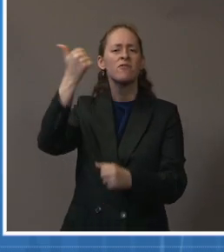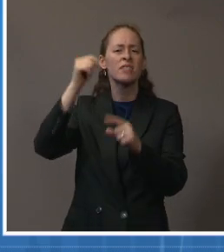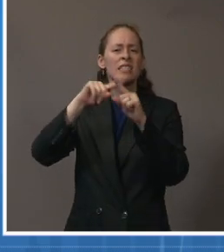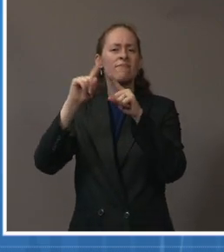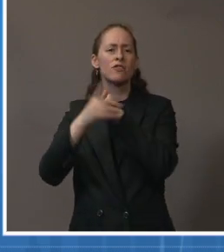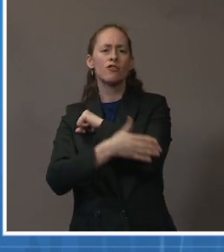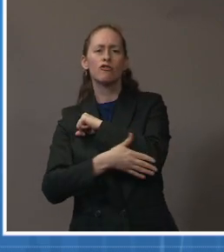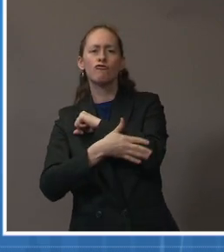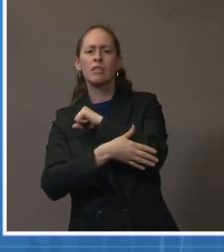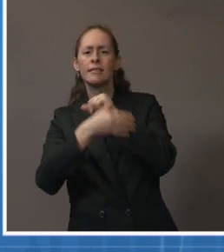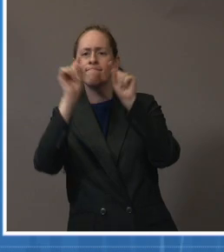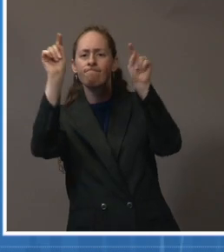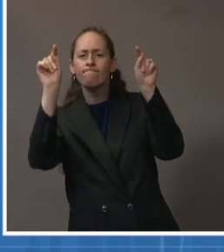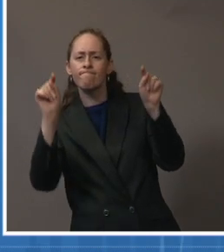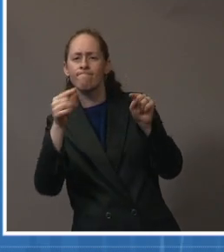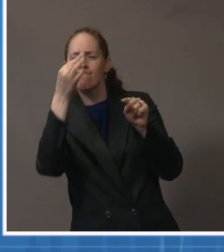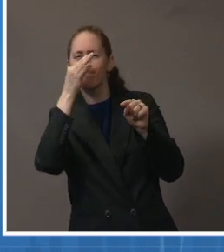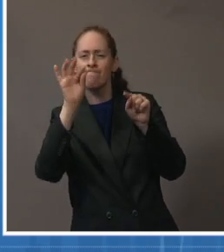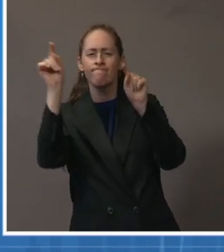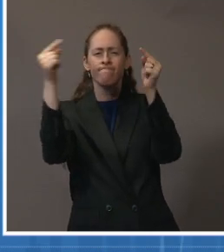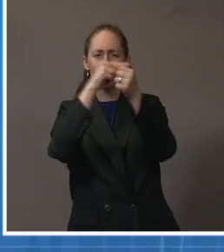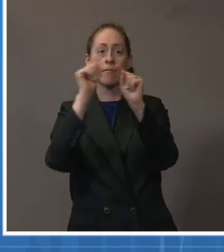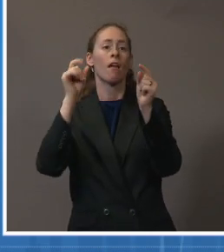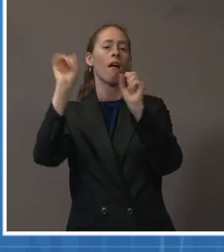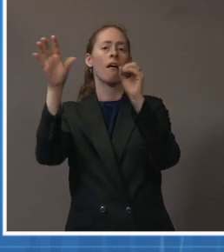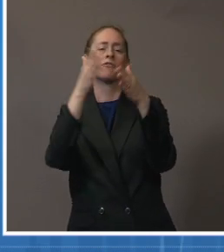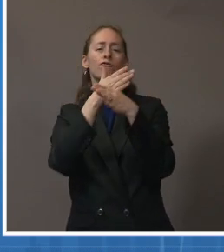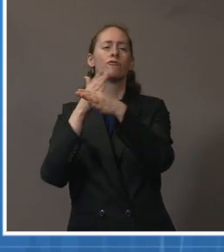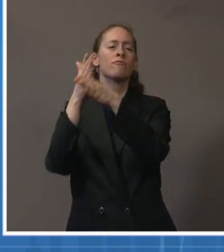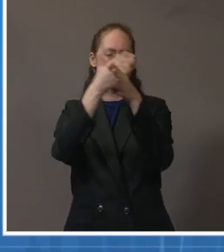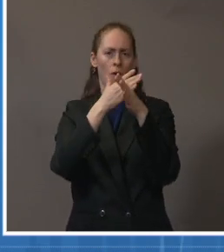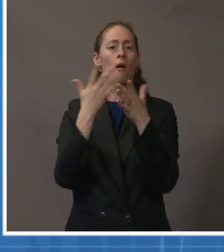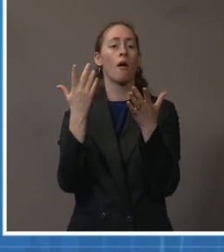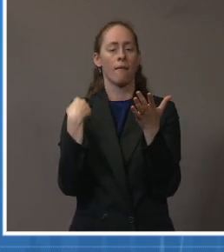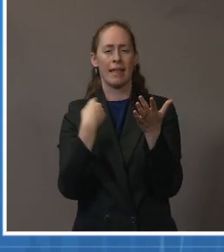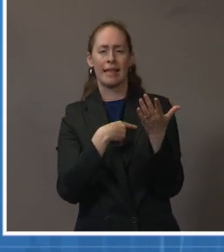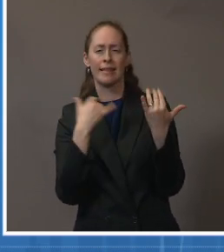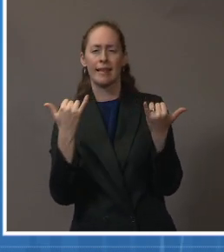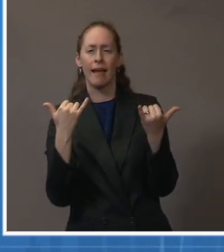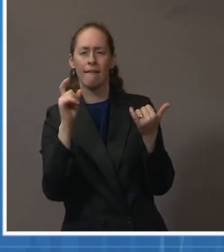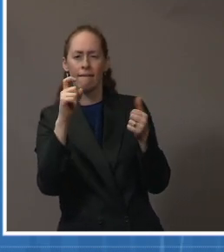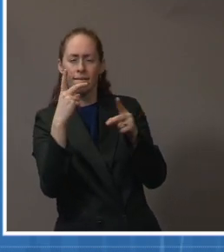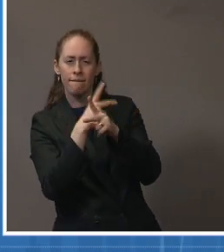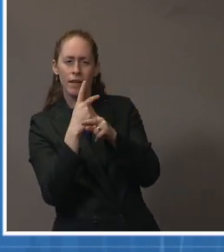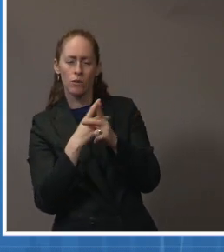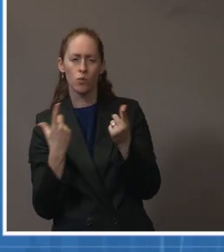and we will lay that all out as those doses are prepared and then shipped.